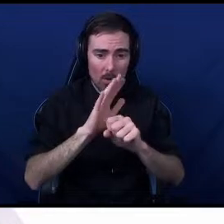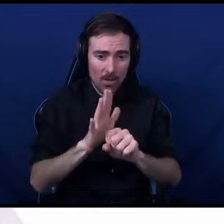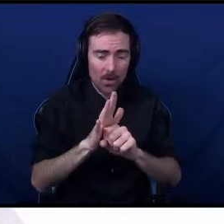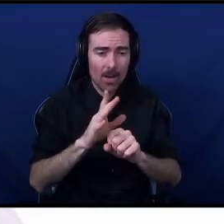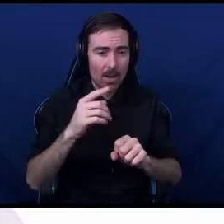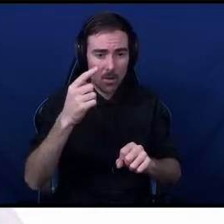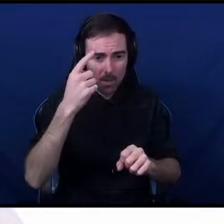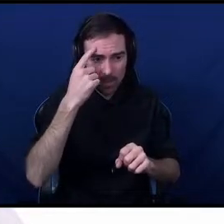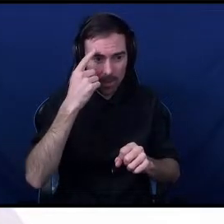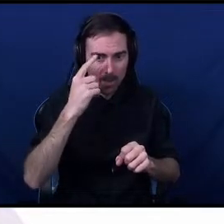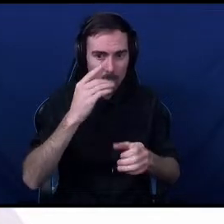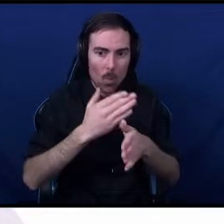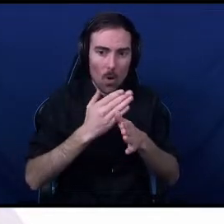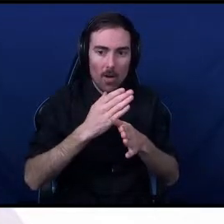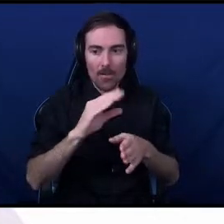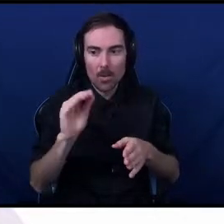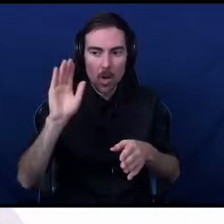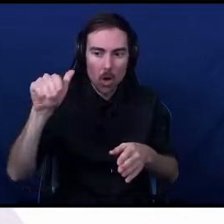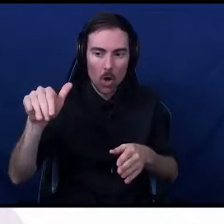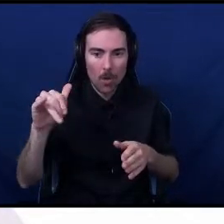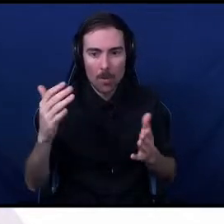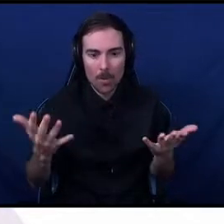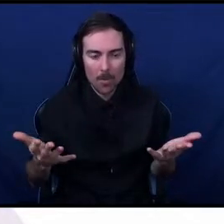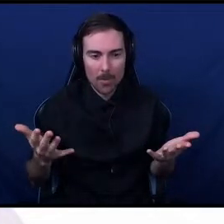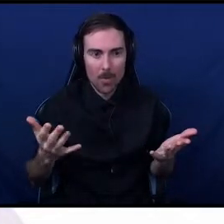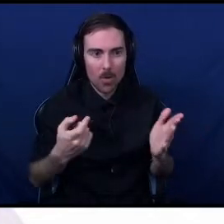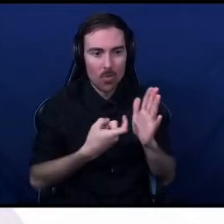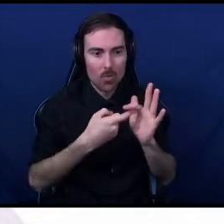from home and remote work? Yeah, and, or even telehealth, the